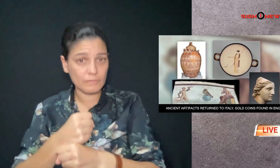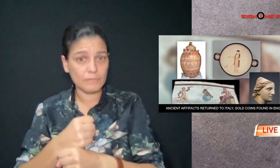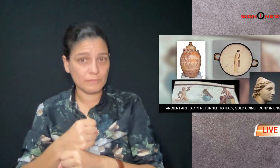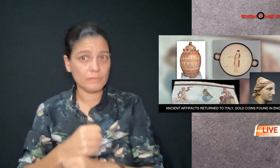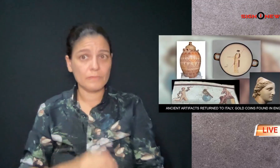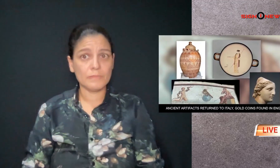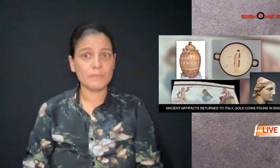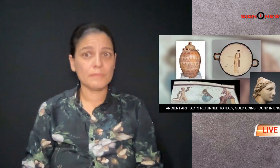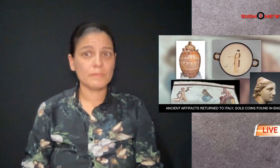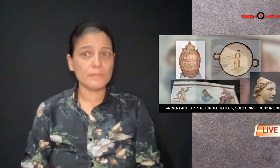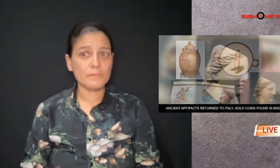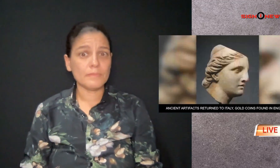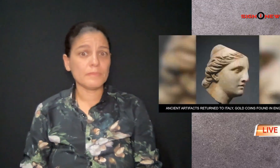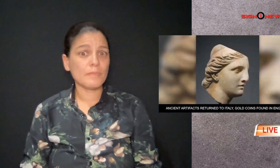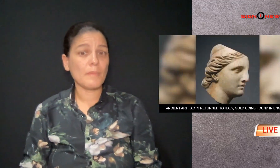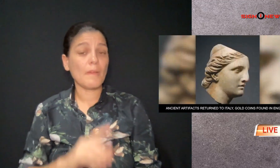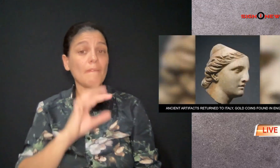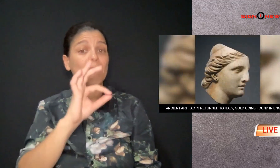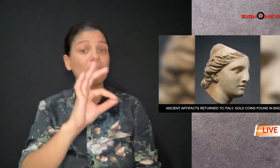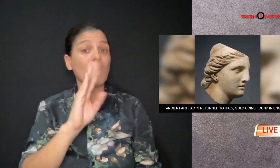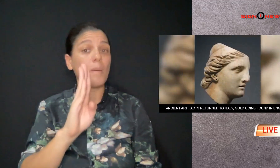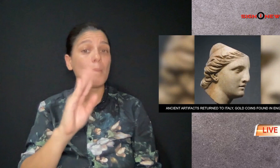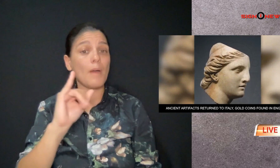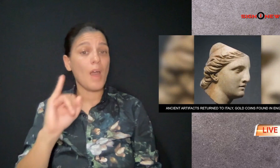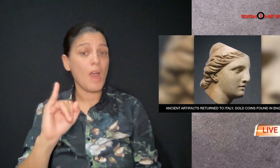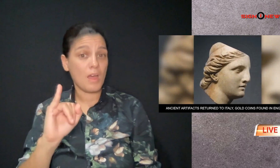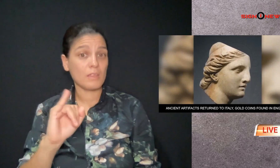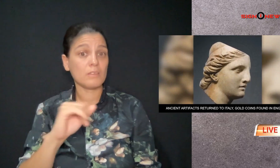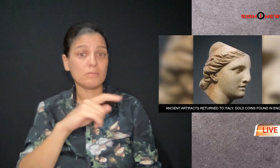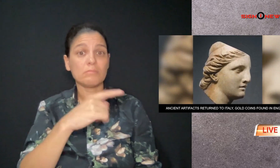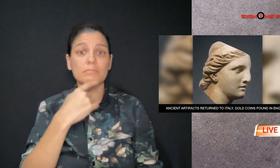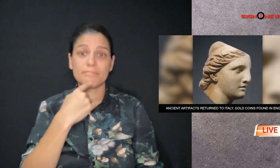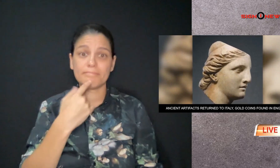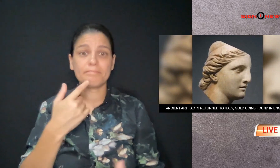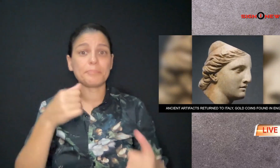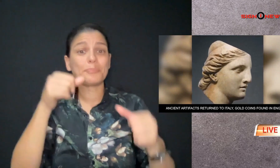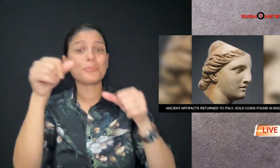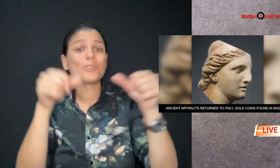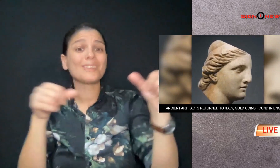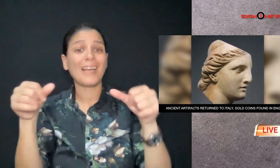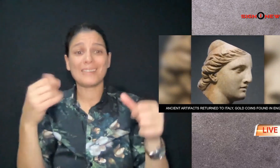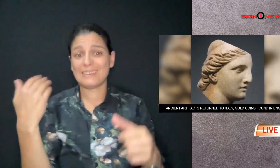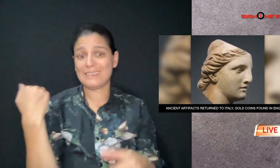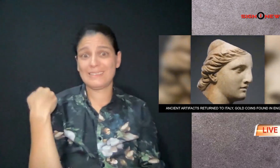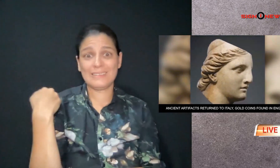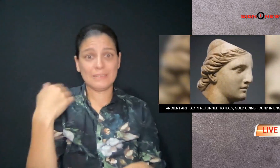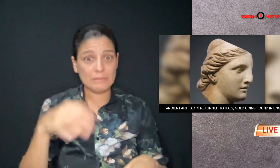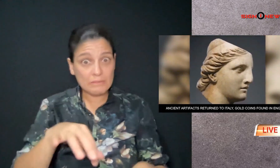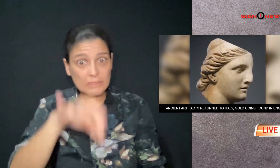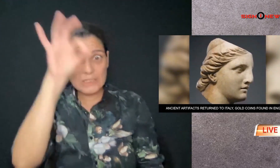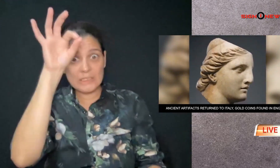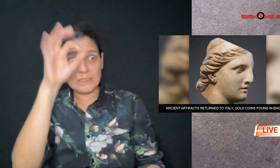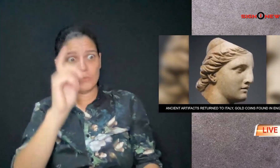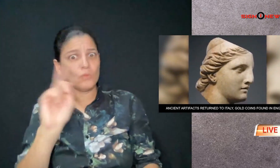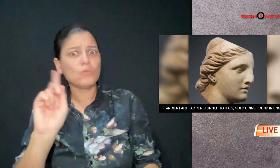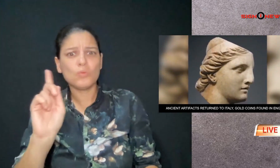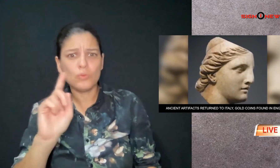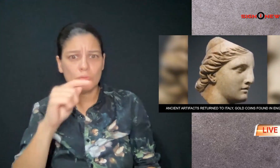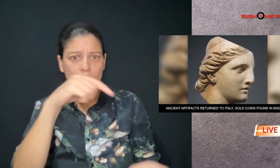it had been missing for nearly 100 years according to the FBI the mosaic was recently discovered